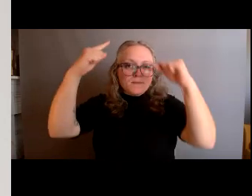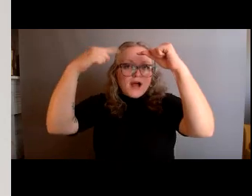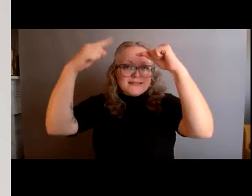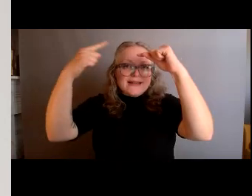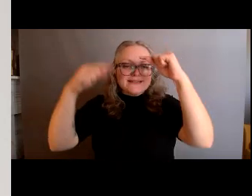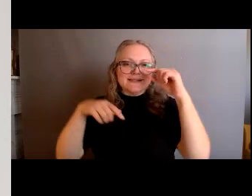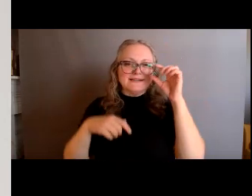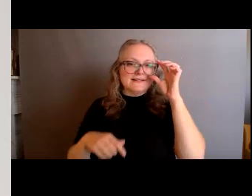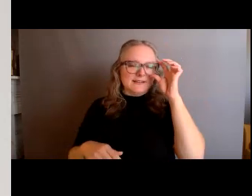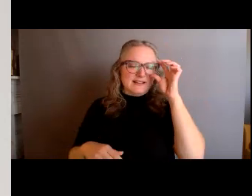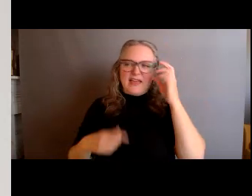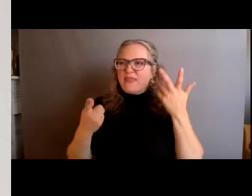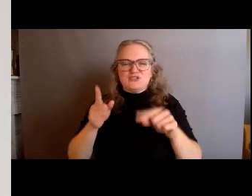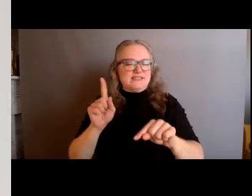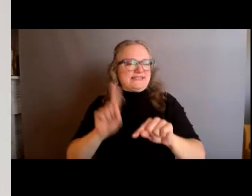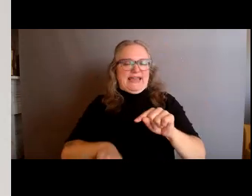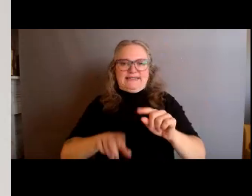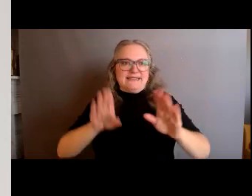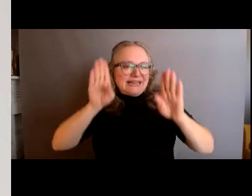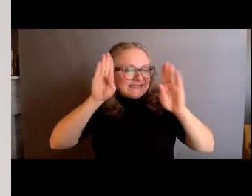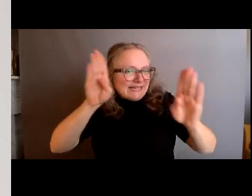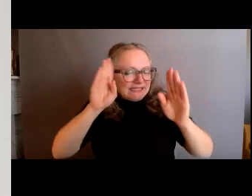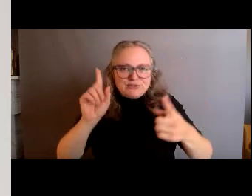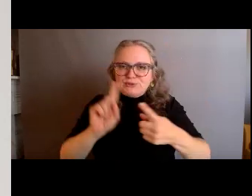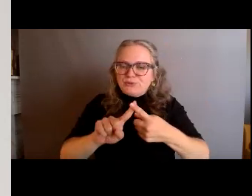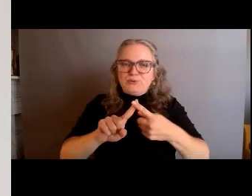They just can't attend to, you know, they don't.